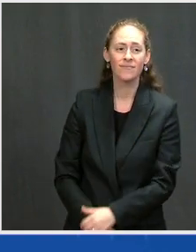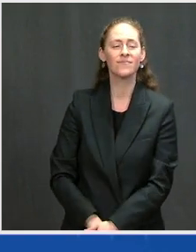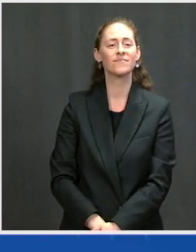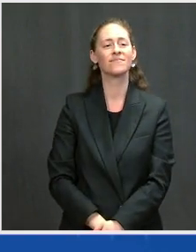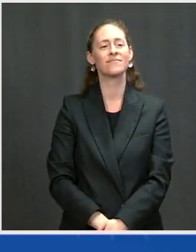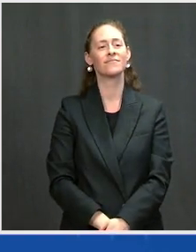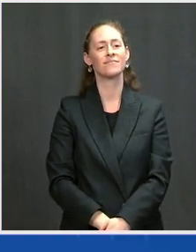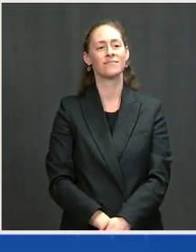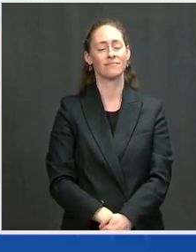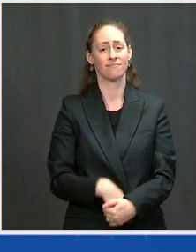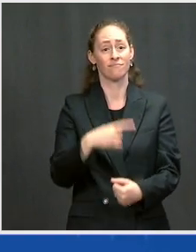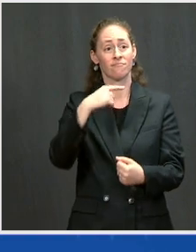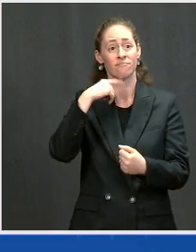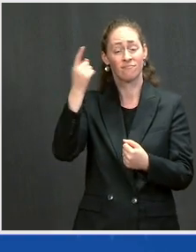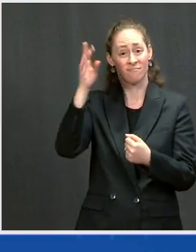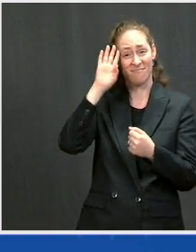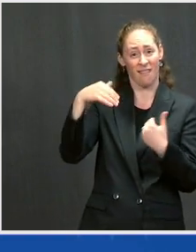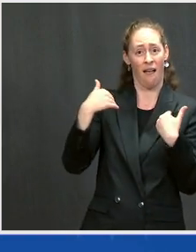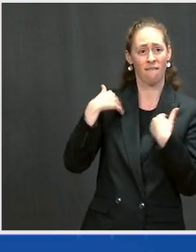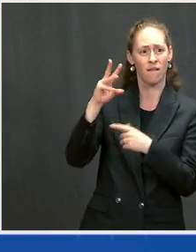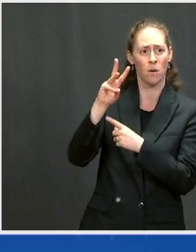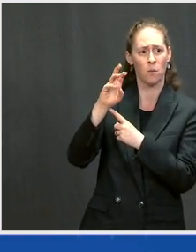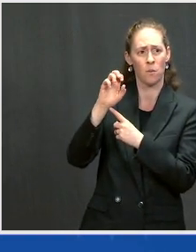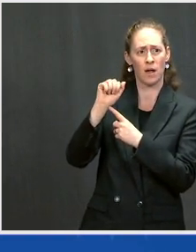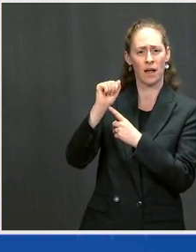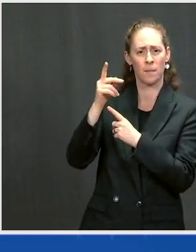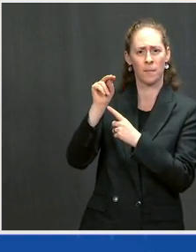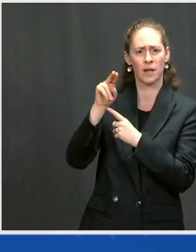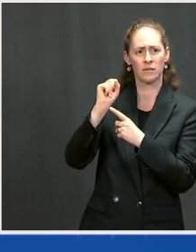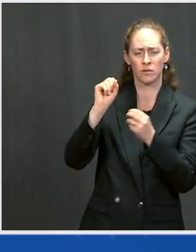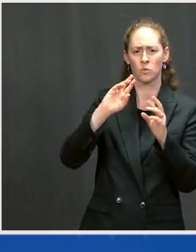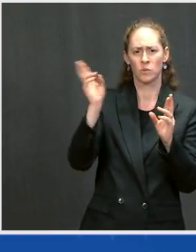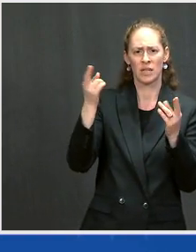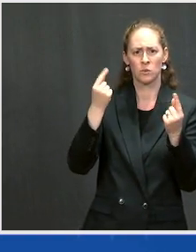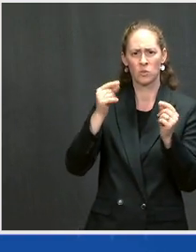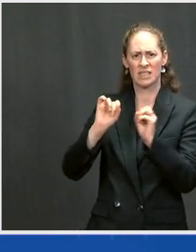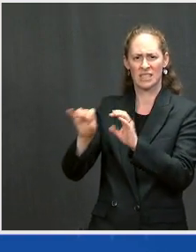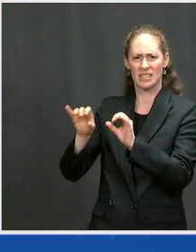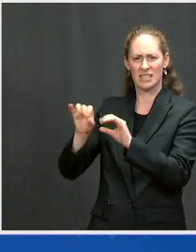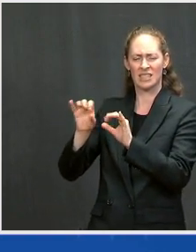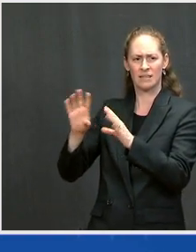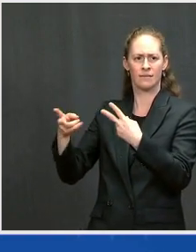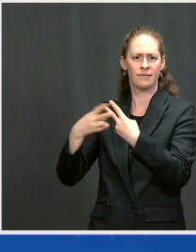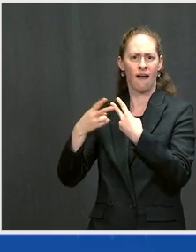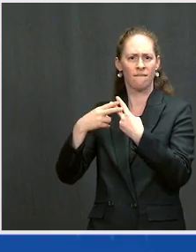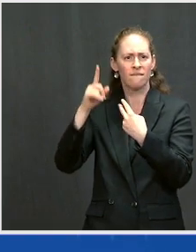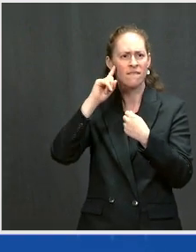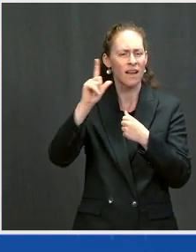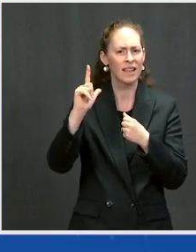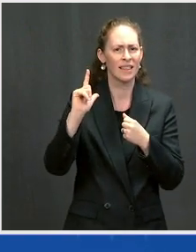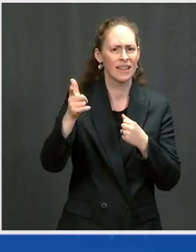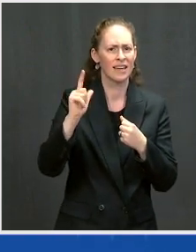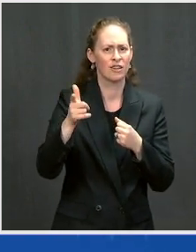on the Ranger’s former position. They did not hold the hill,